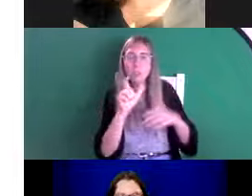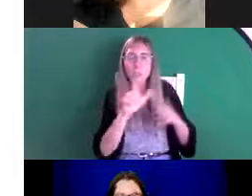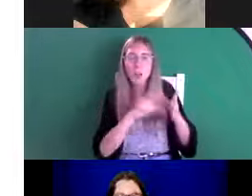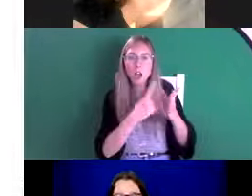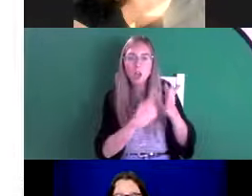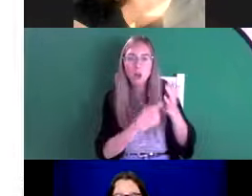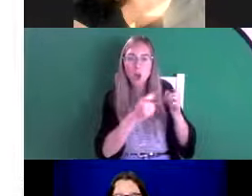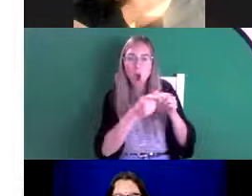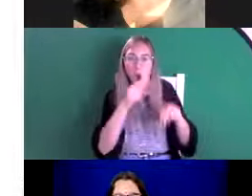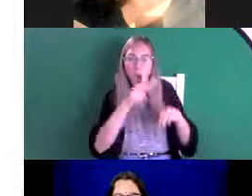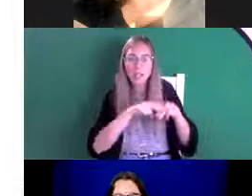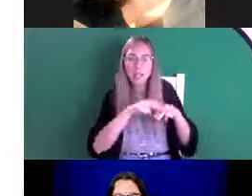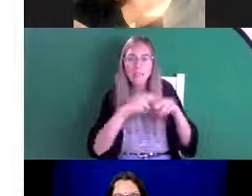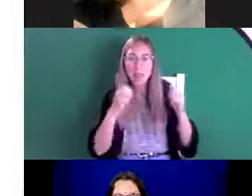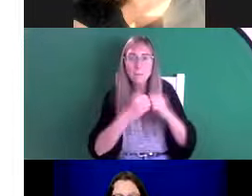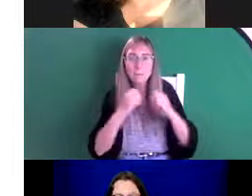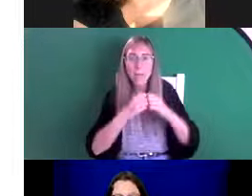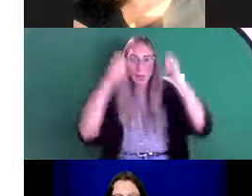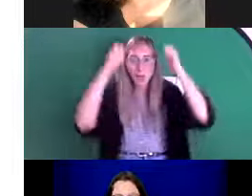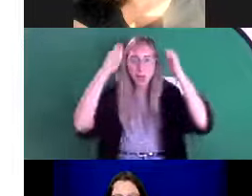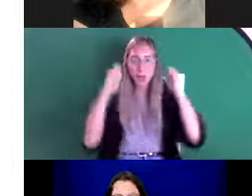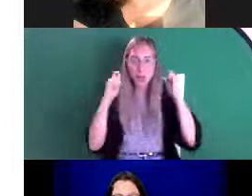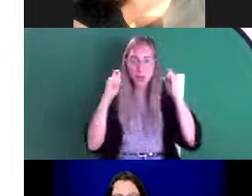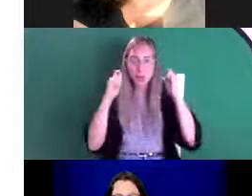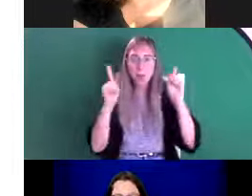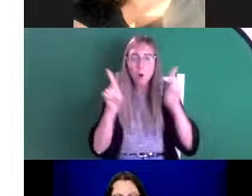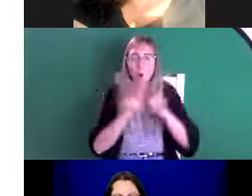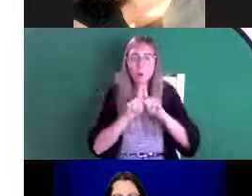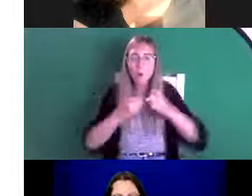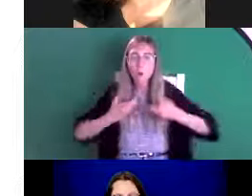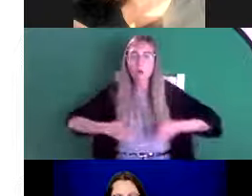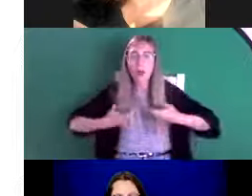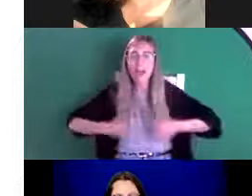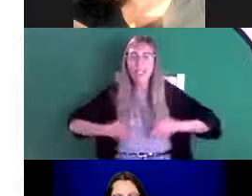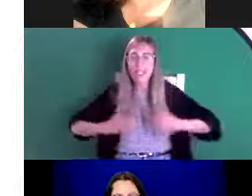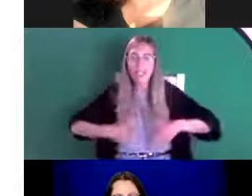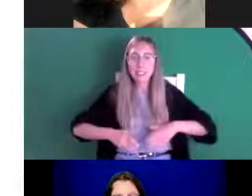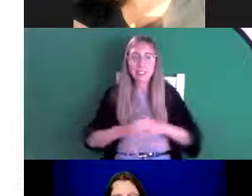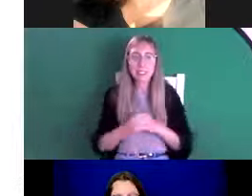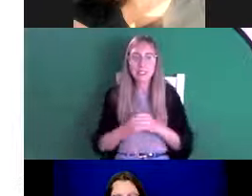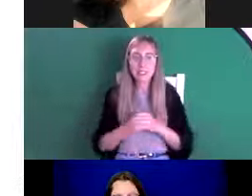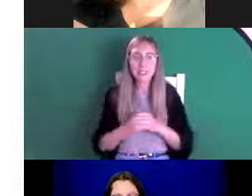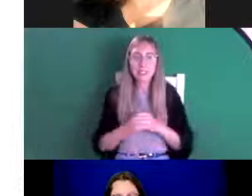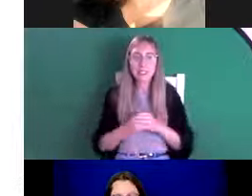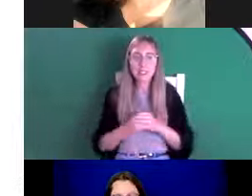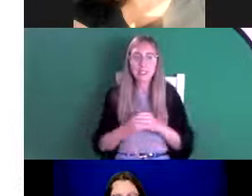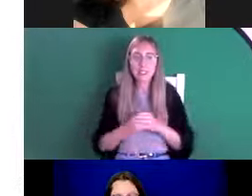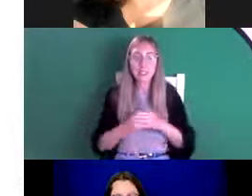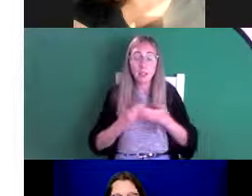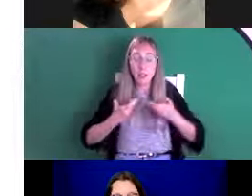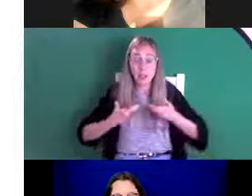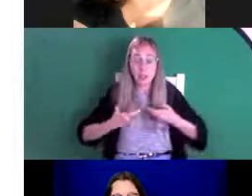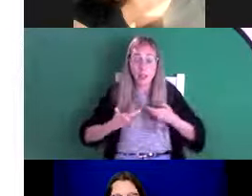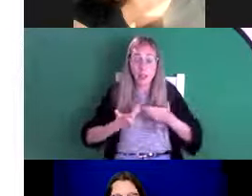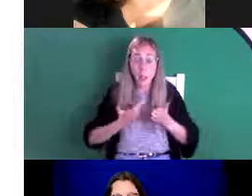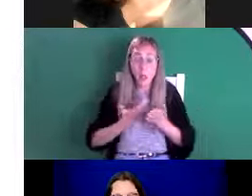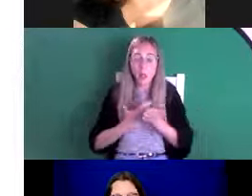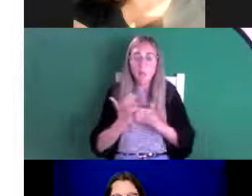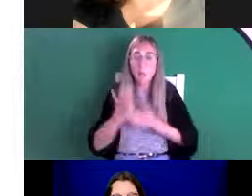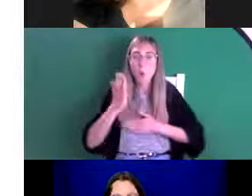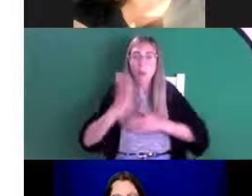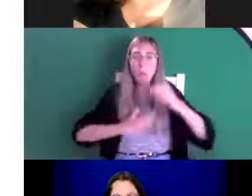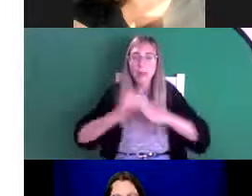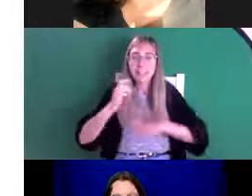a paper bag over her head and a dress that went all the way out the building and i think during